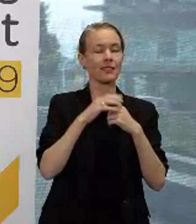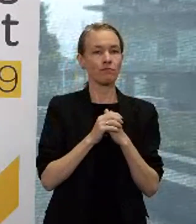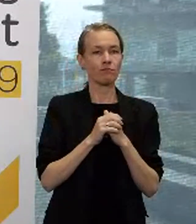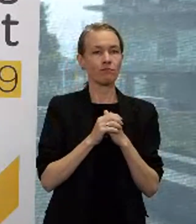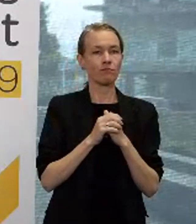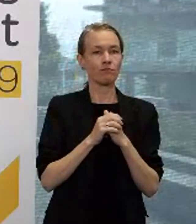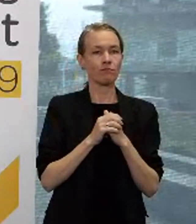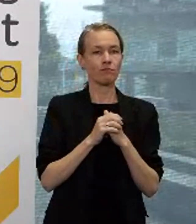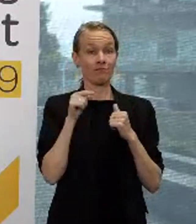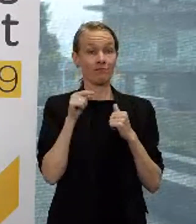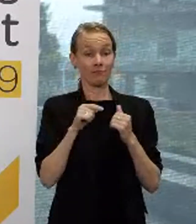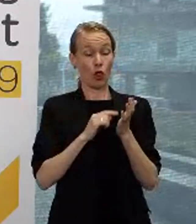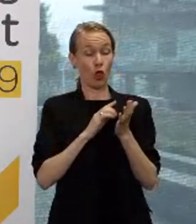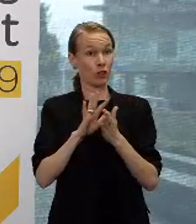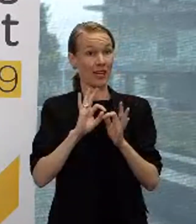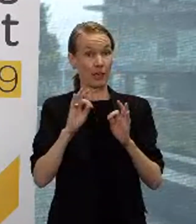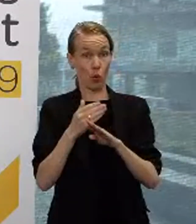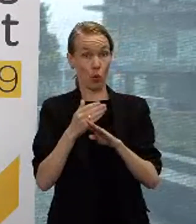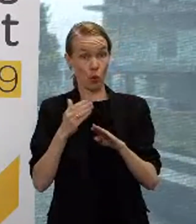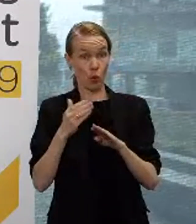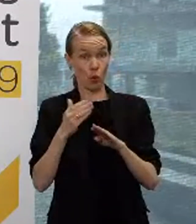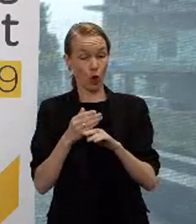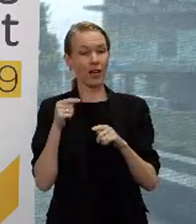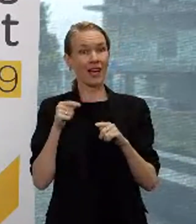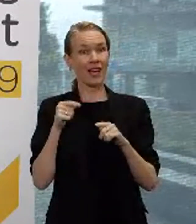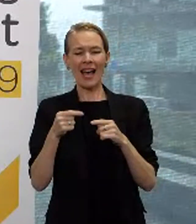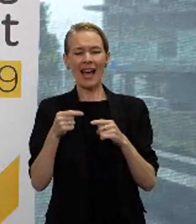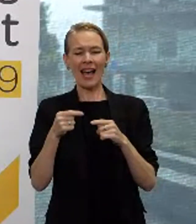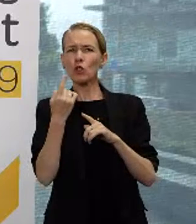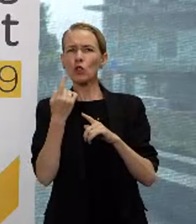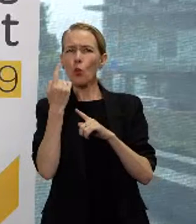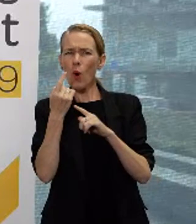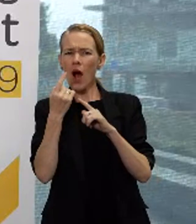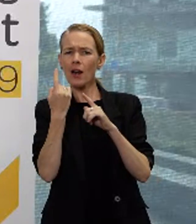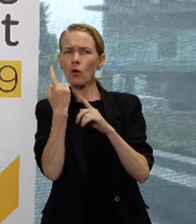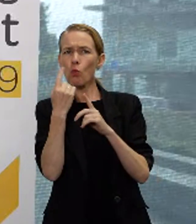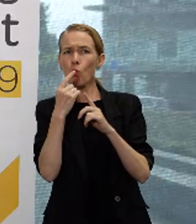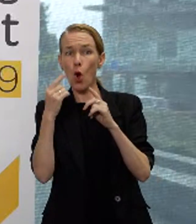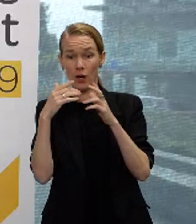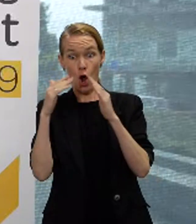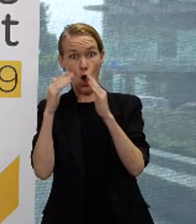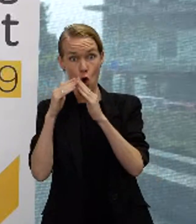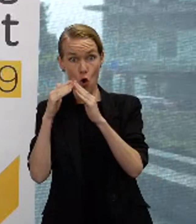COVID Tracer App for any particular exposure events, and again, reiterates and underscores